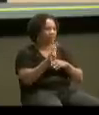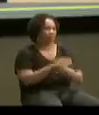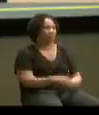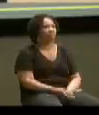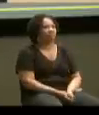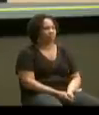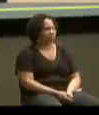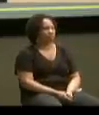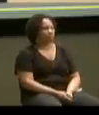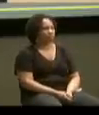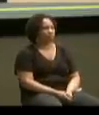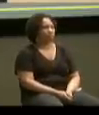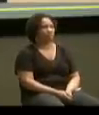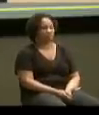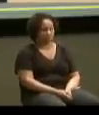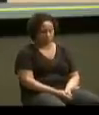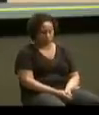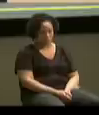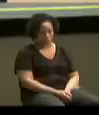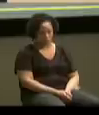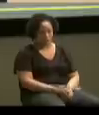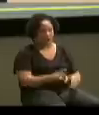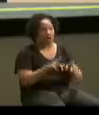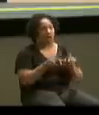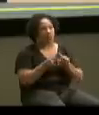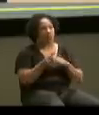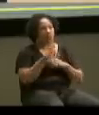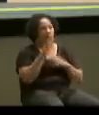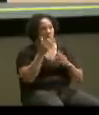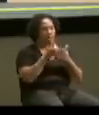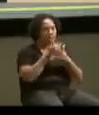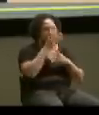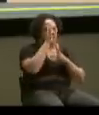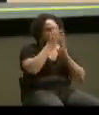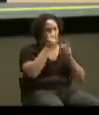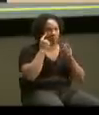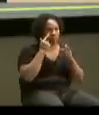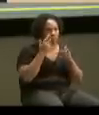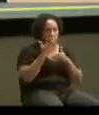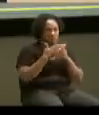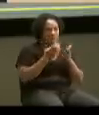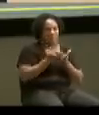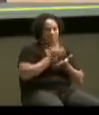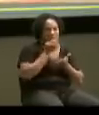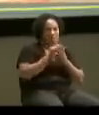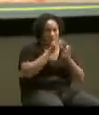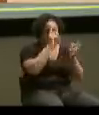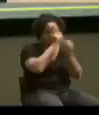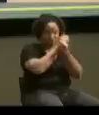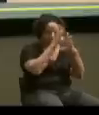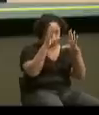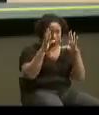ALWAYS HAVE BEEN AND ALWAYS WILL REMAIN VERY IMPORTANT TO GSA. THEY ARE THAT INNOVATIVE PART OF OUR ECONOMIC ENGINE.